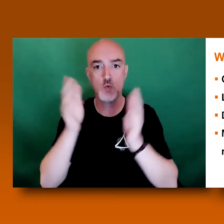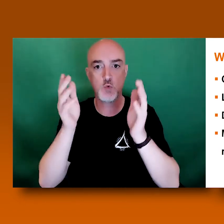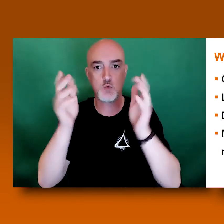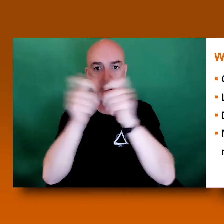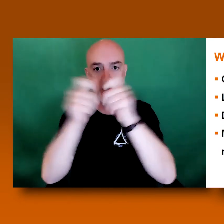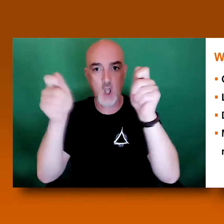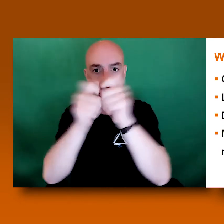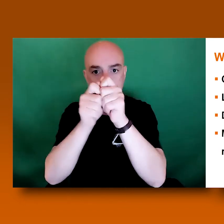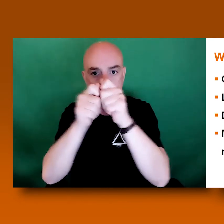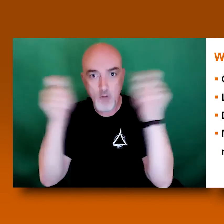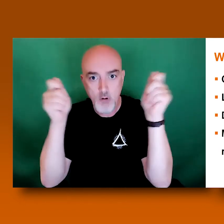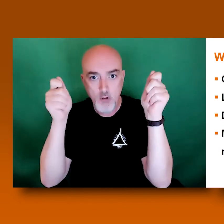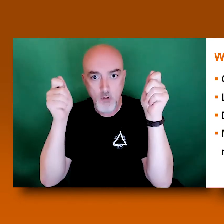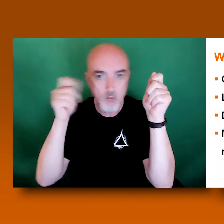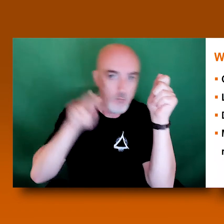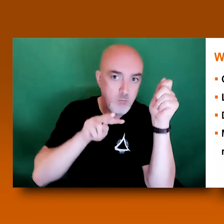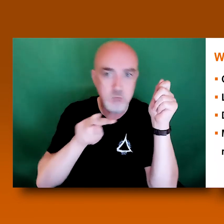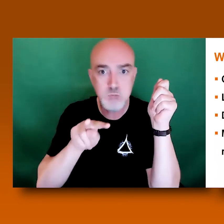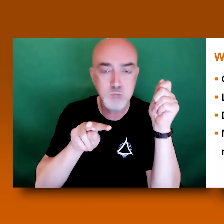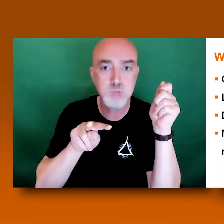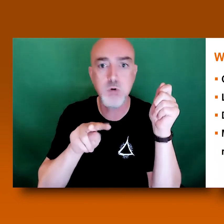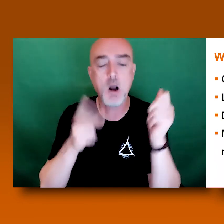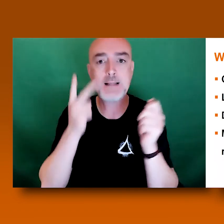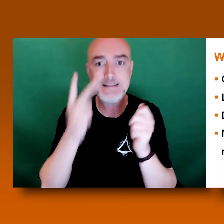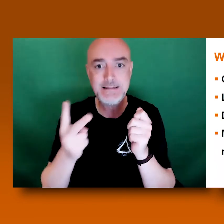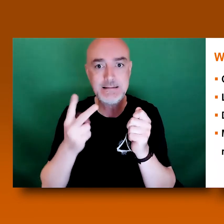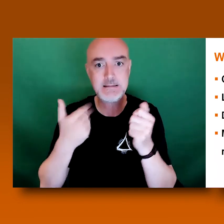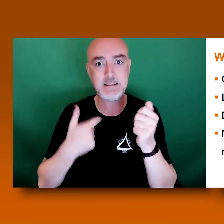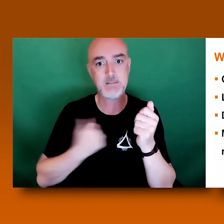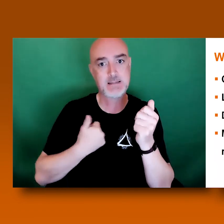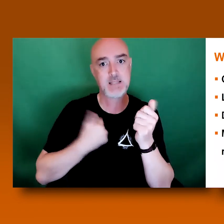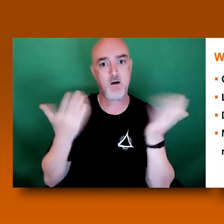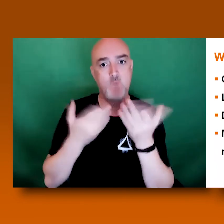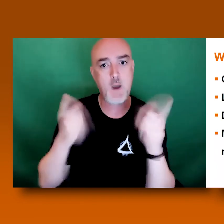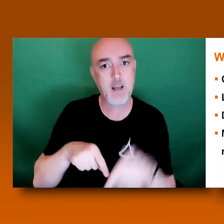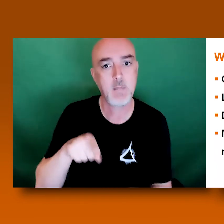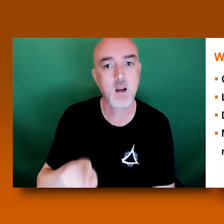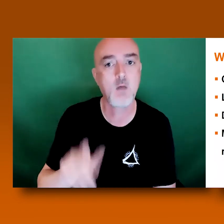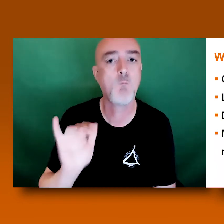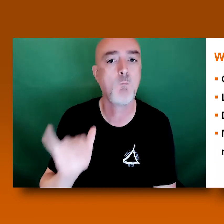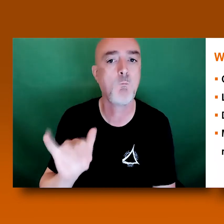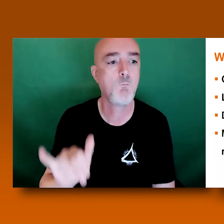and really give you a clear perspective to what goes on behind the scenes